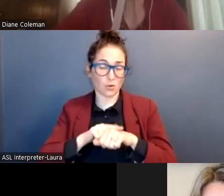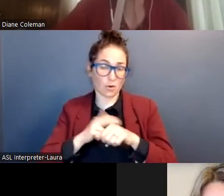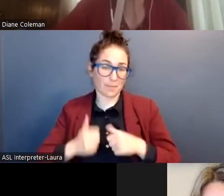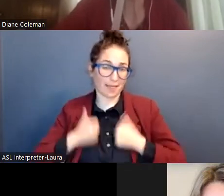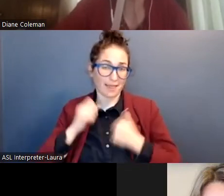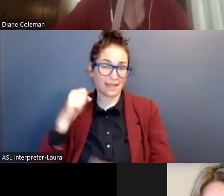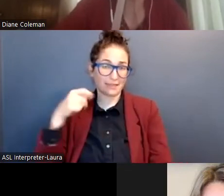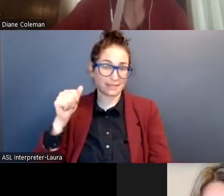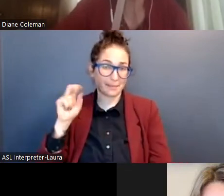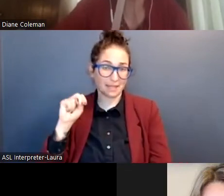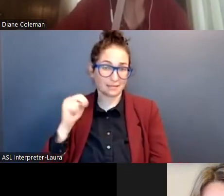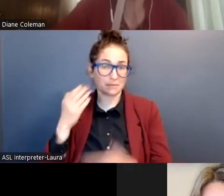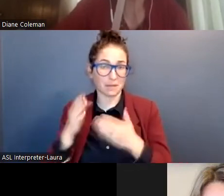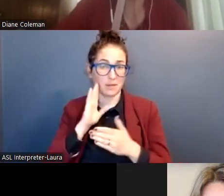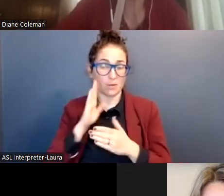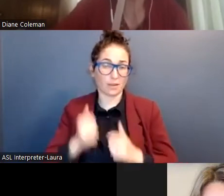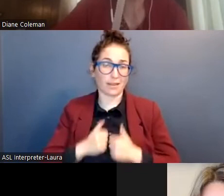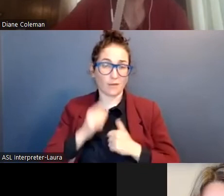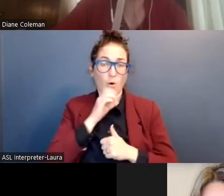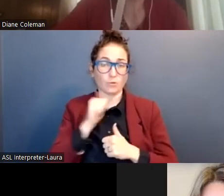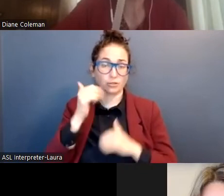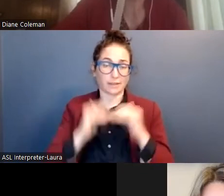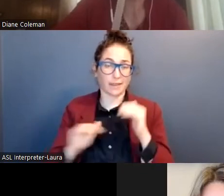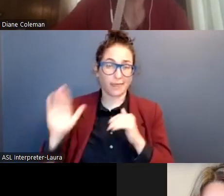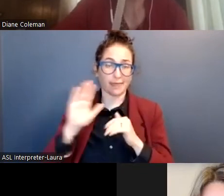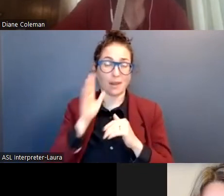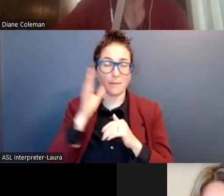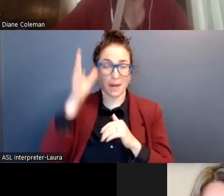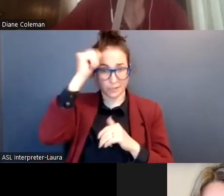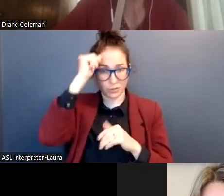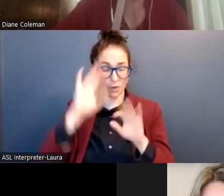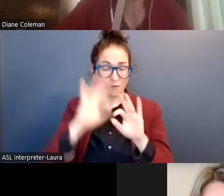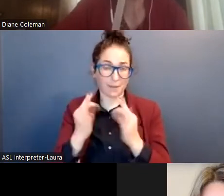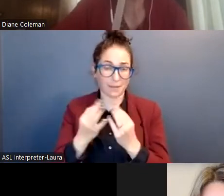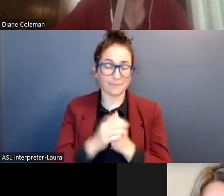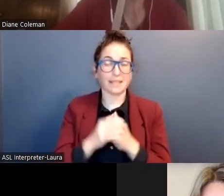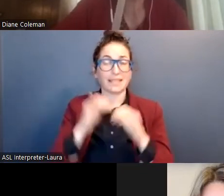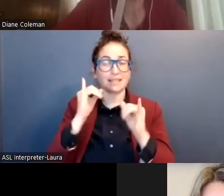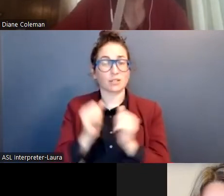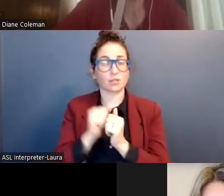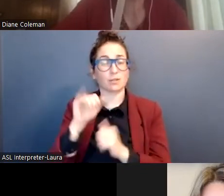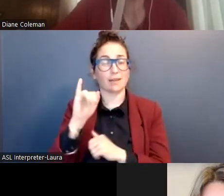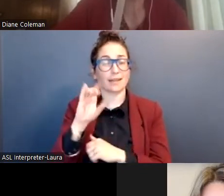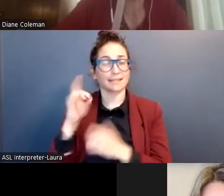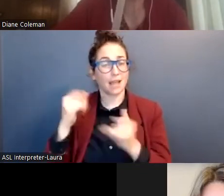most likely outlive their parents or family members. Because individuals with IDD are now living longer systems are